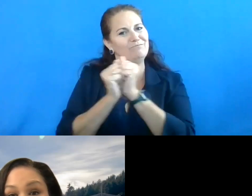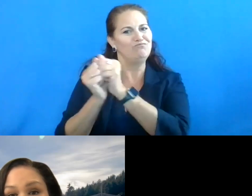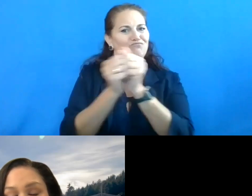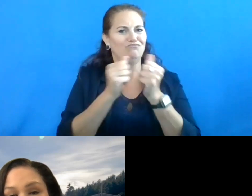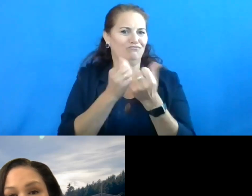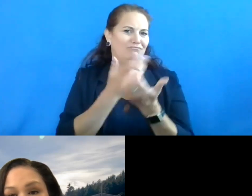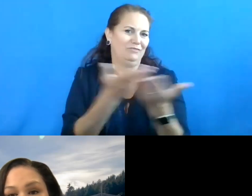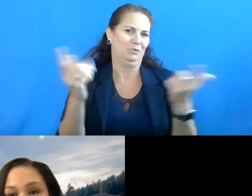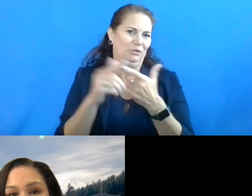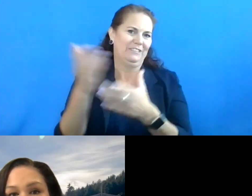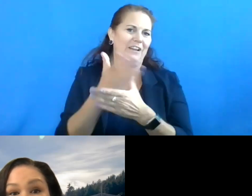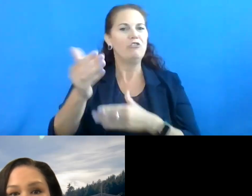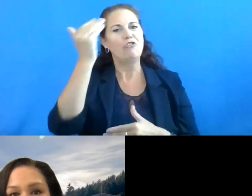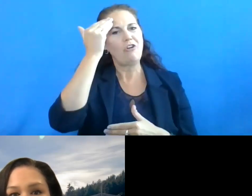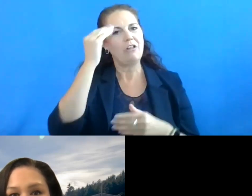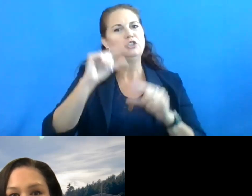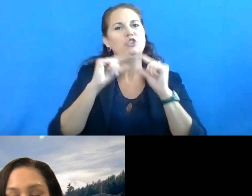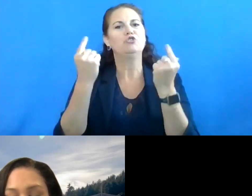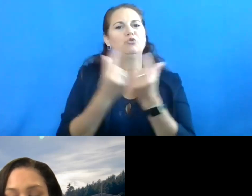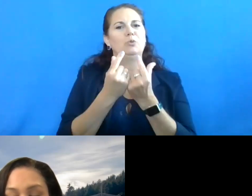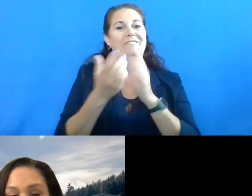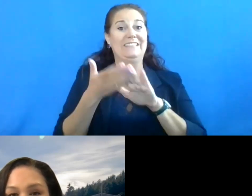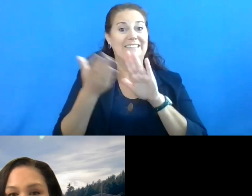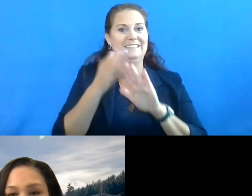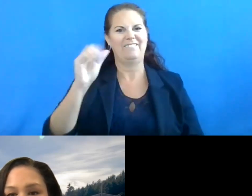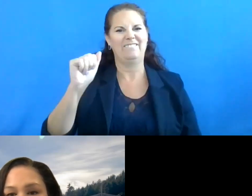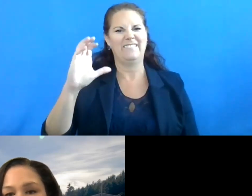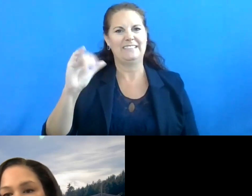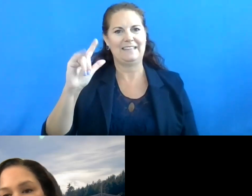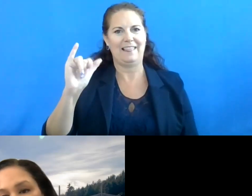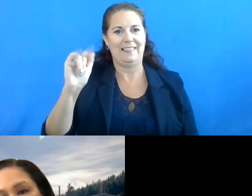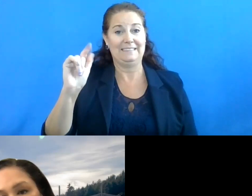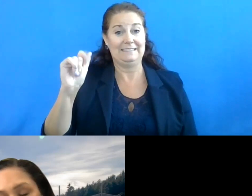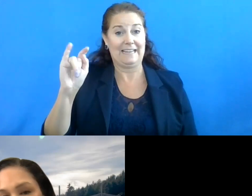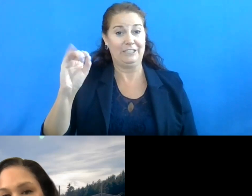knowledge as well through group facilitation. So I would like to be using the chat box,